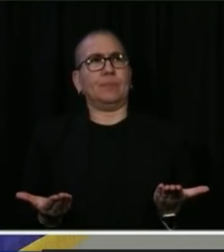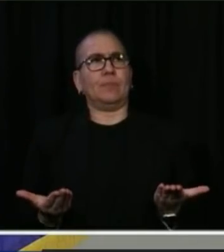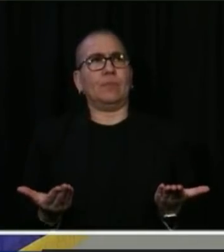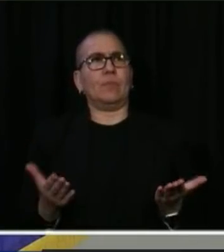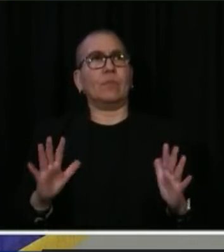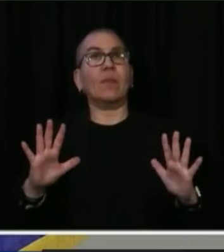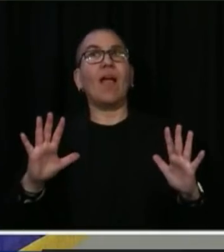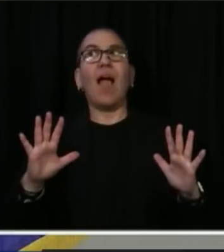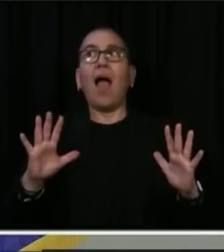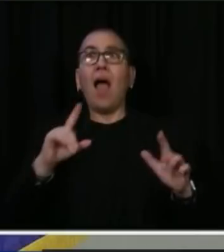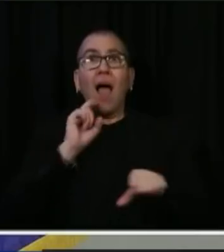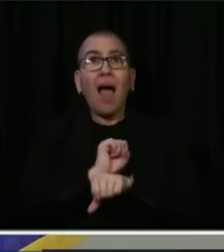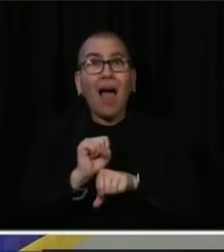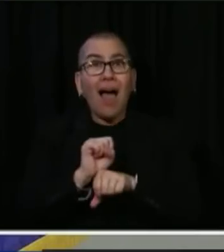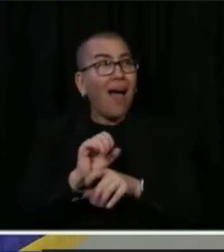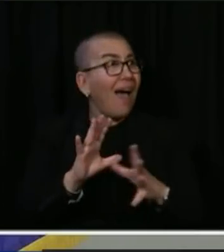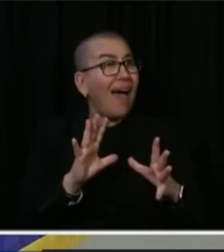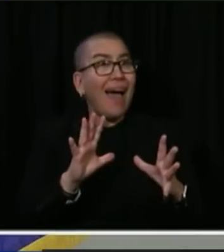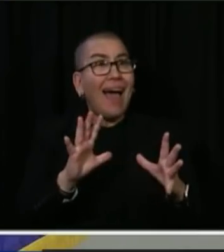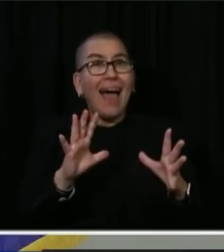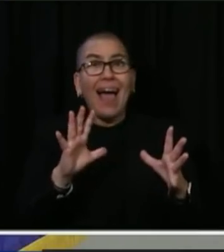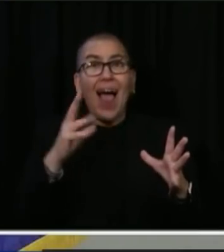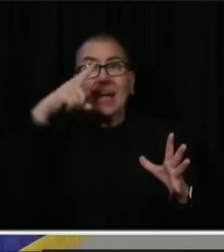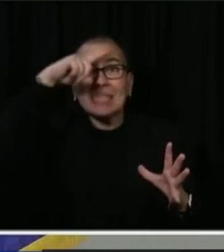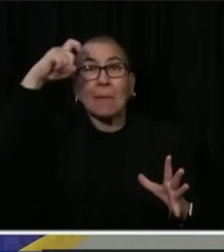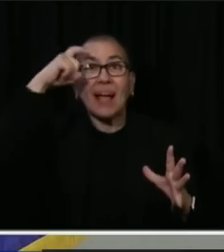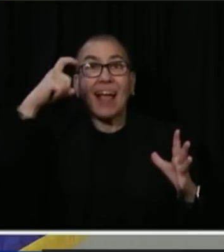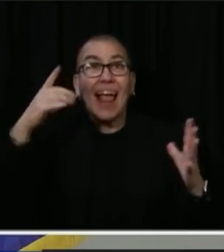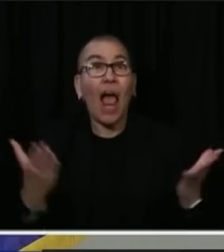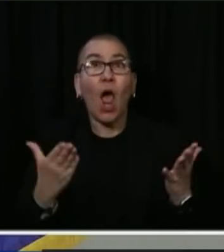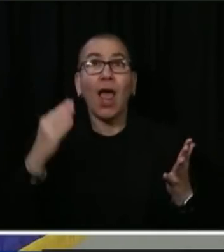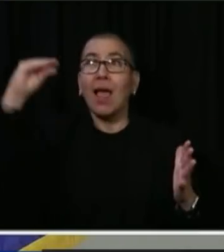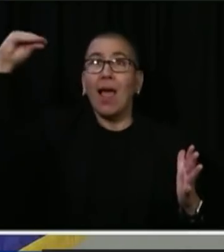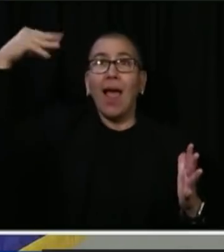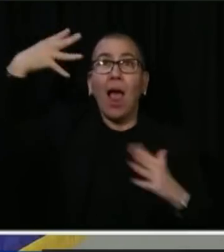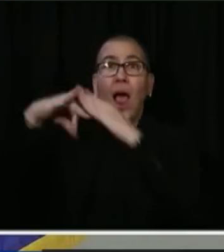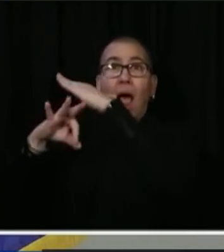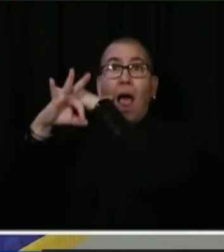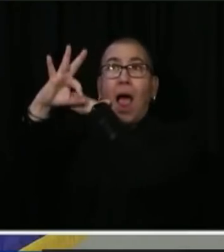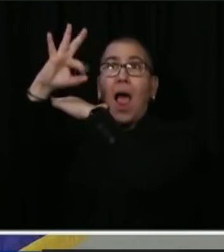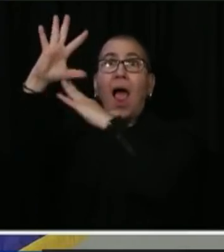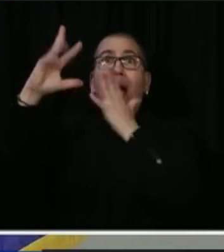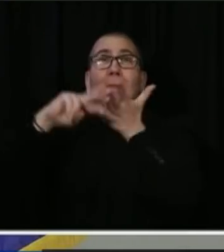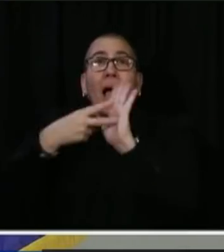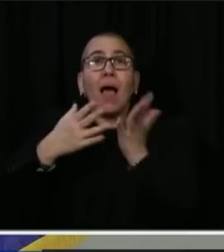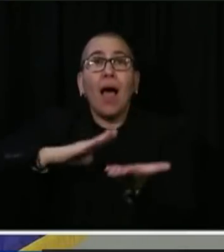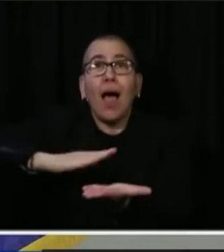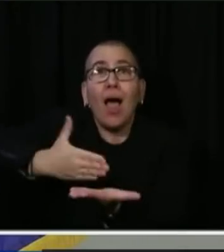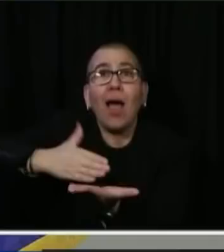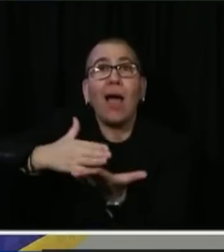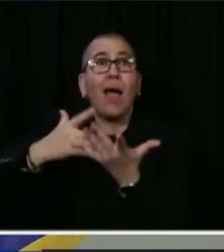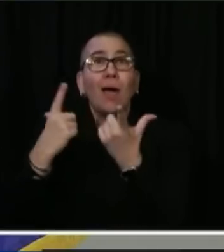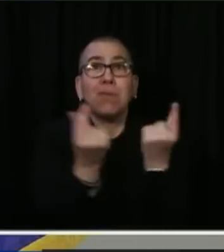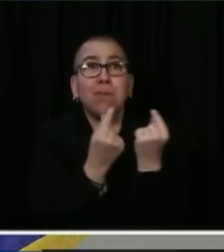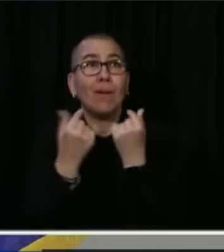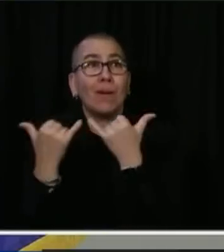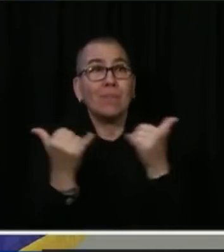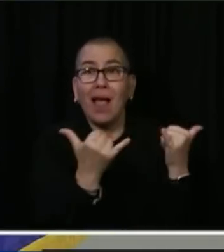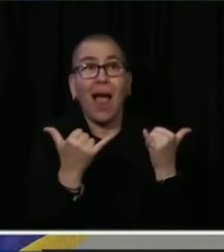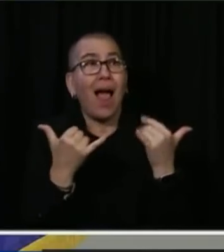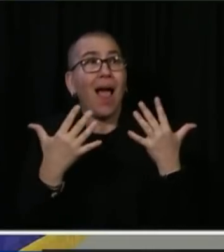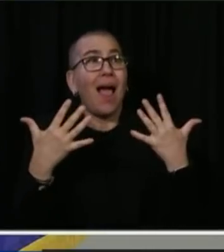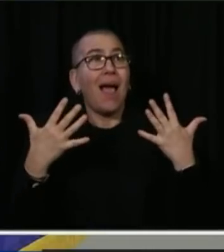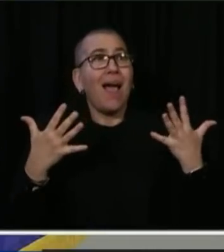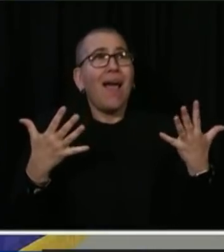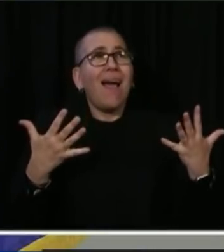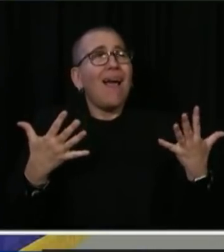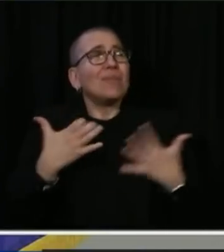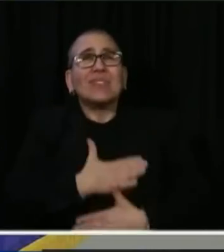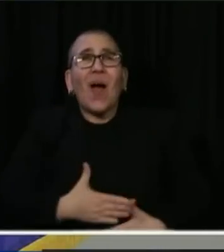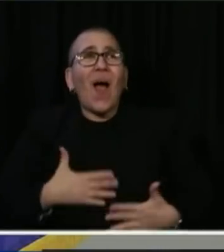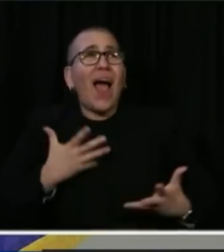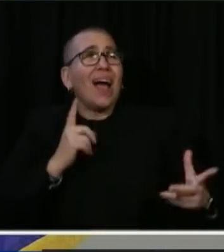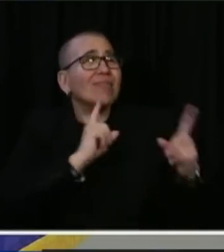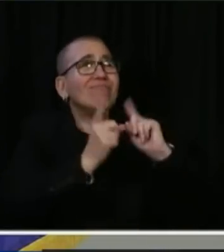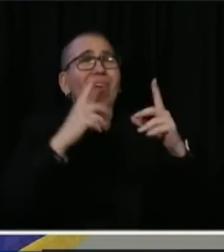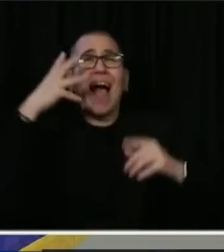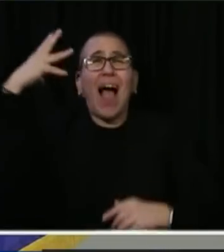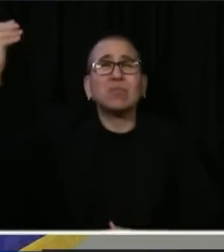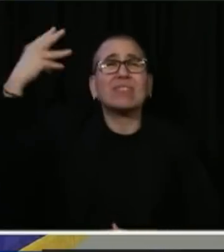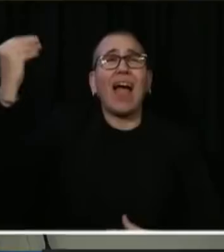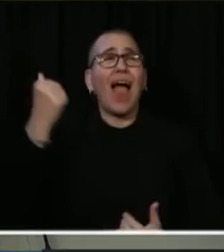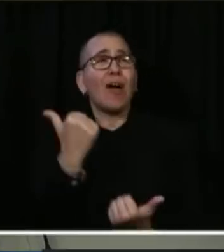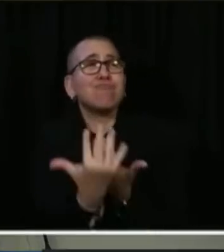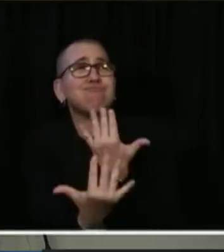WE ARE HERE. WE ARE GOING TO